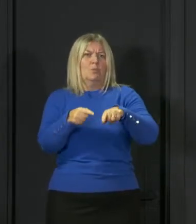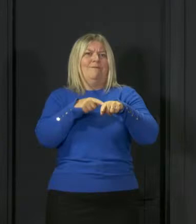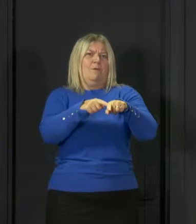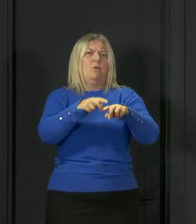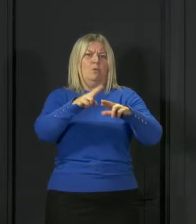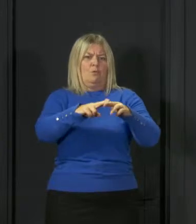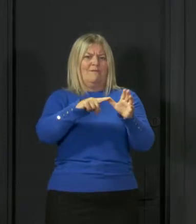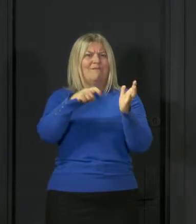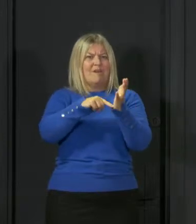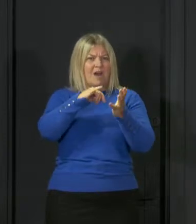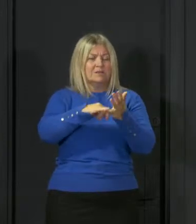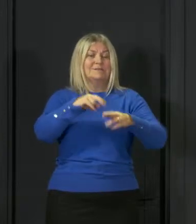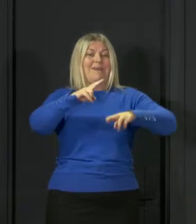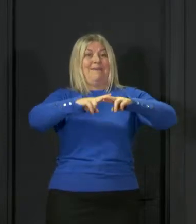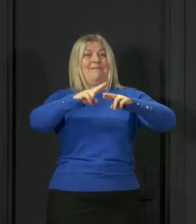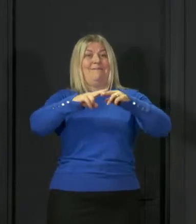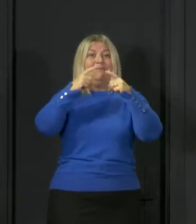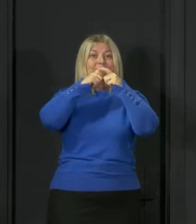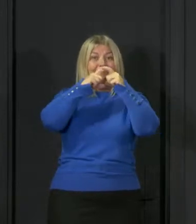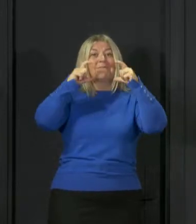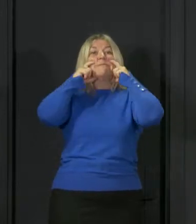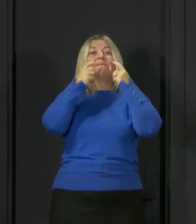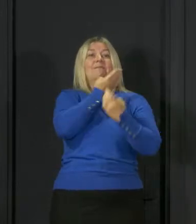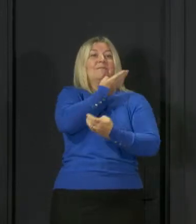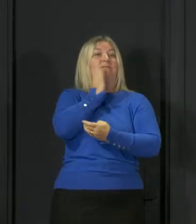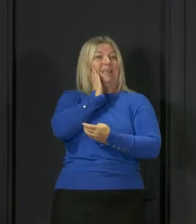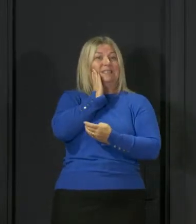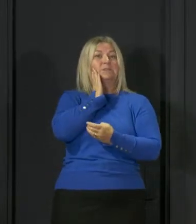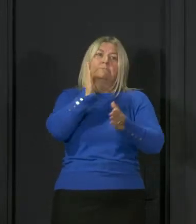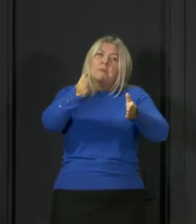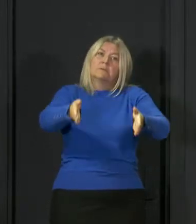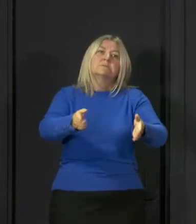wear face coverings when you are out and about. The law says you have to do it in certain places